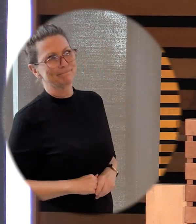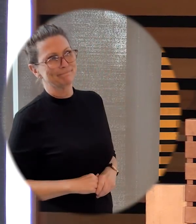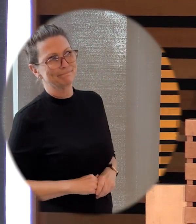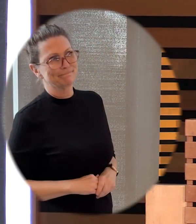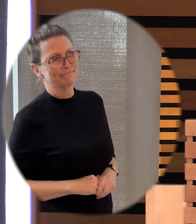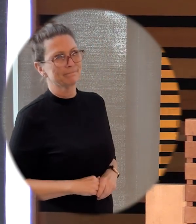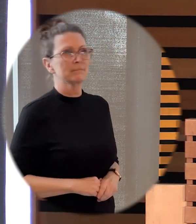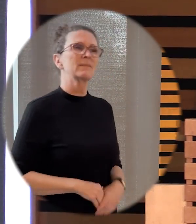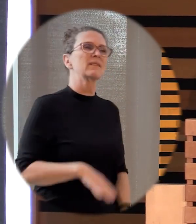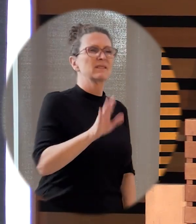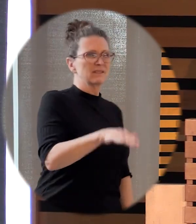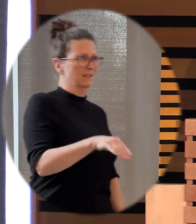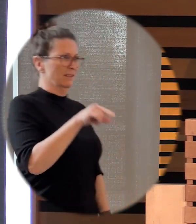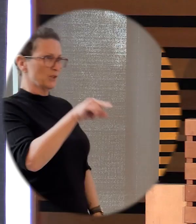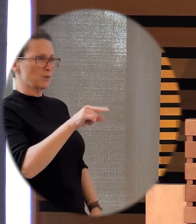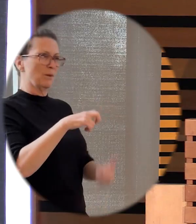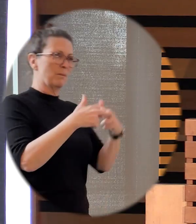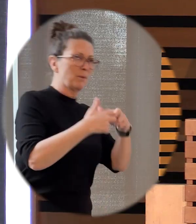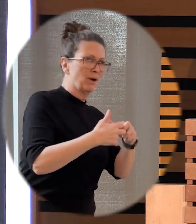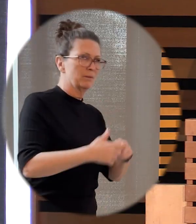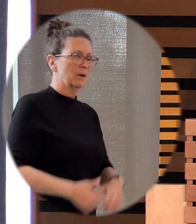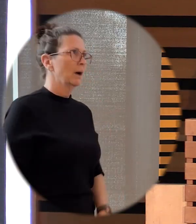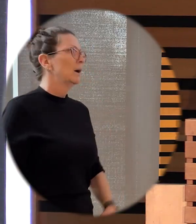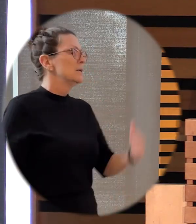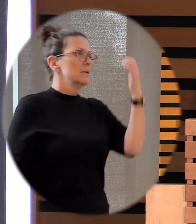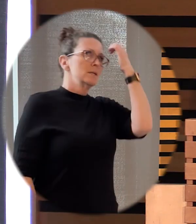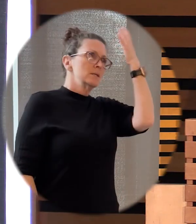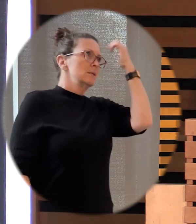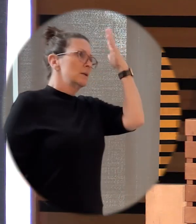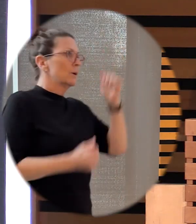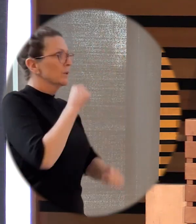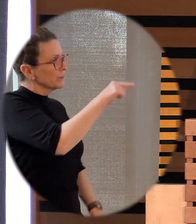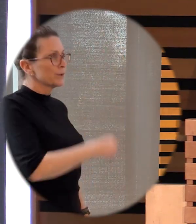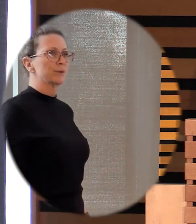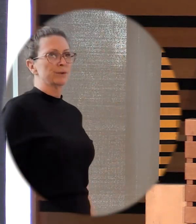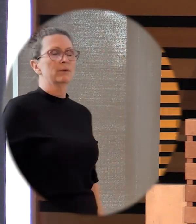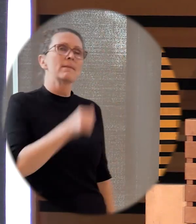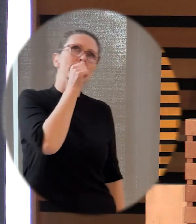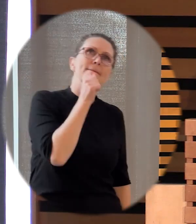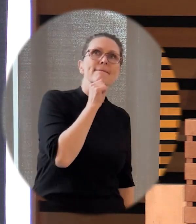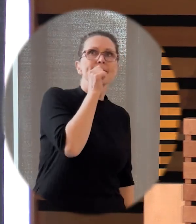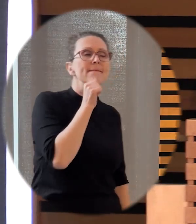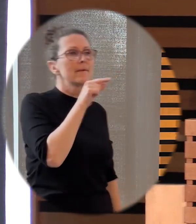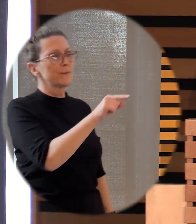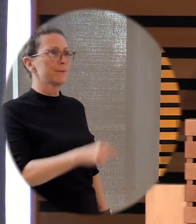You are a problem, a thorn in our side, a blight we are forced to tolerate. The story